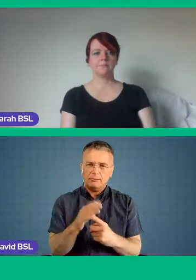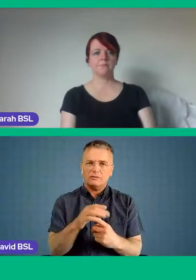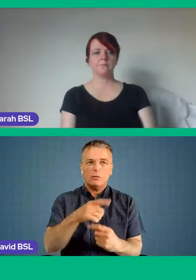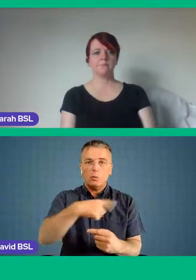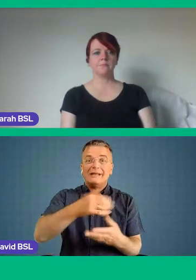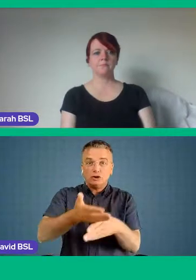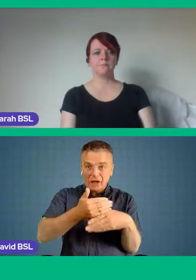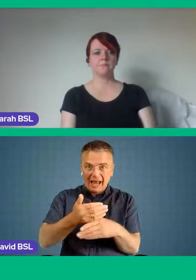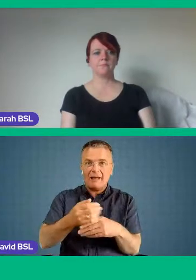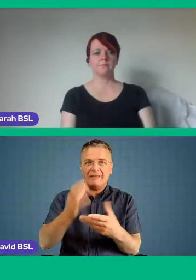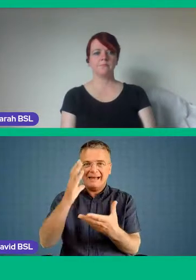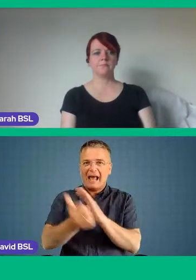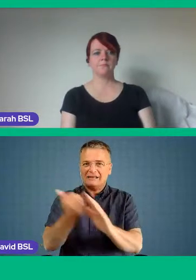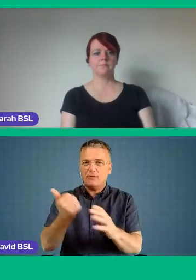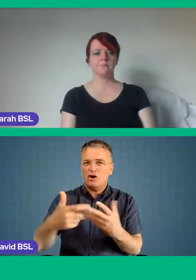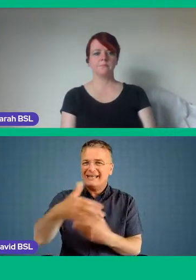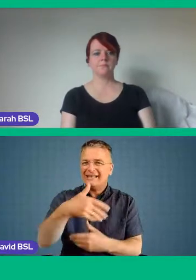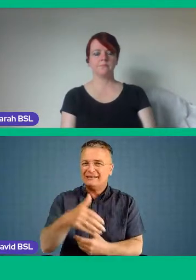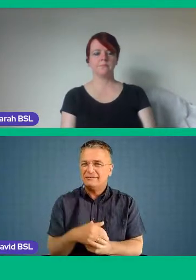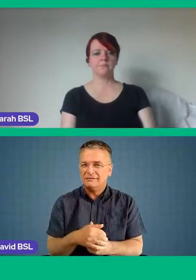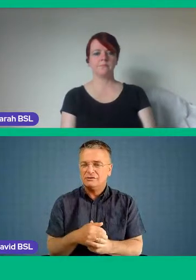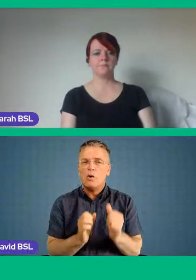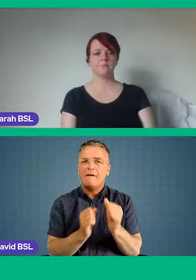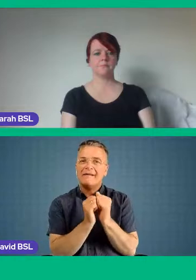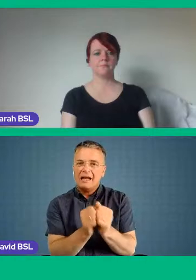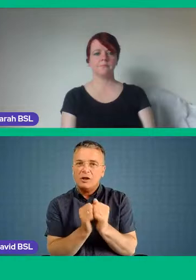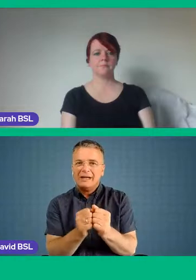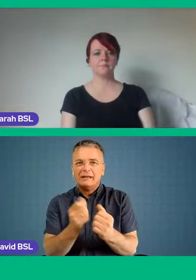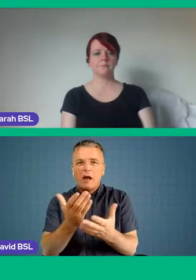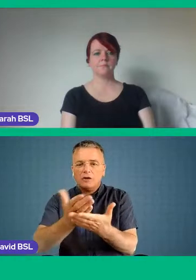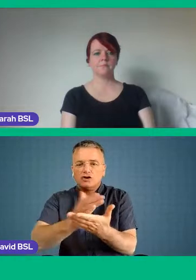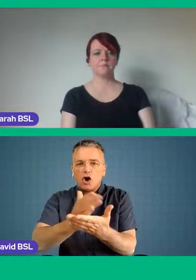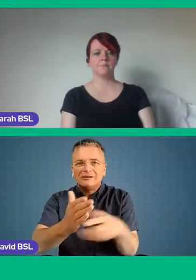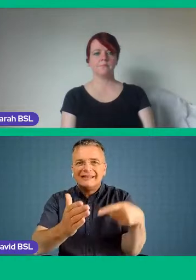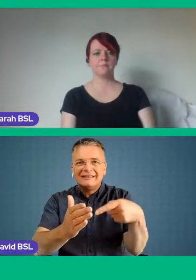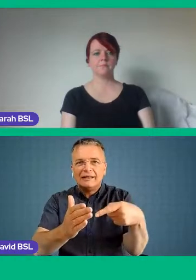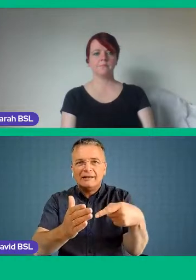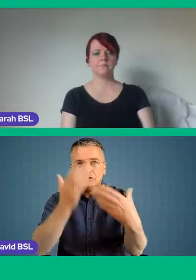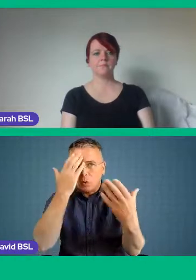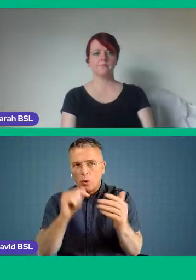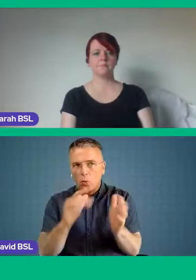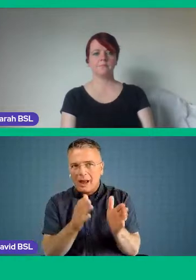community of practice, as I said, it is really important that we are sharing their expertise.